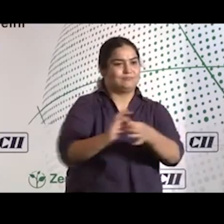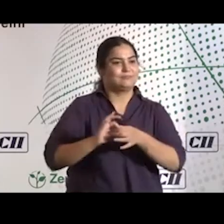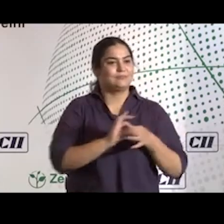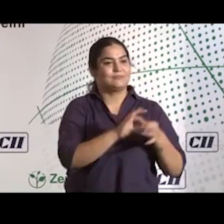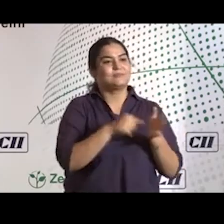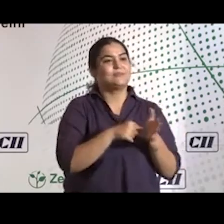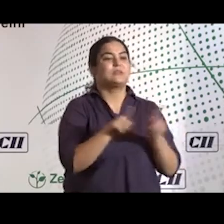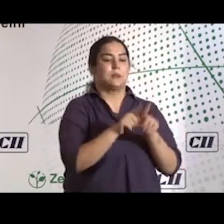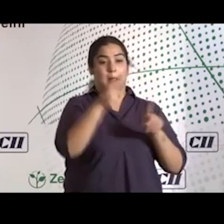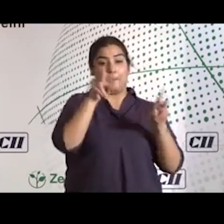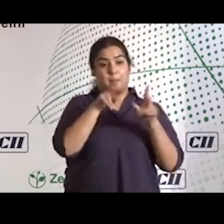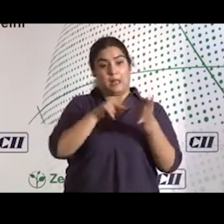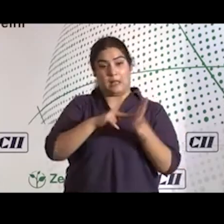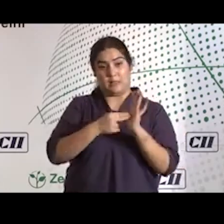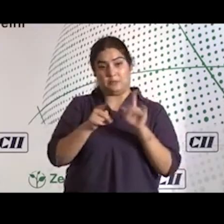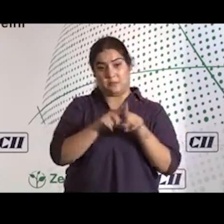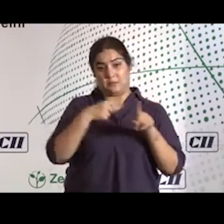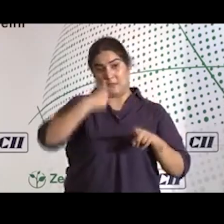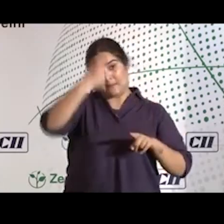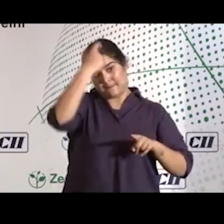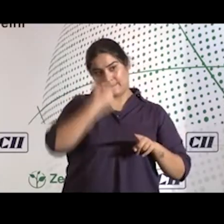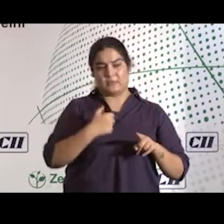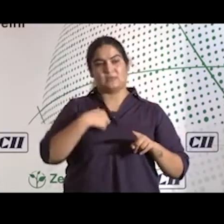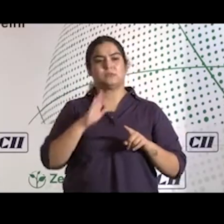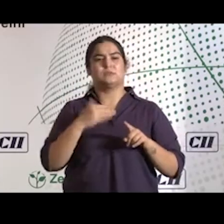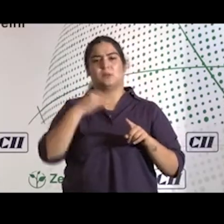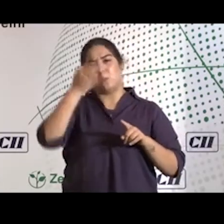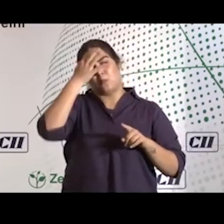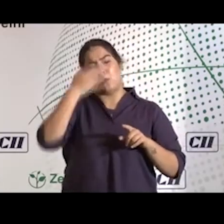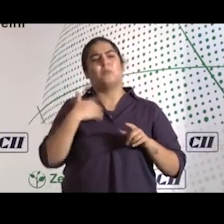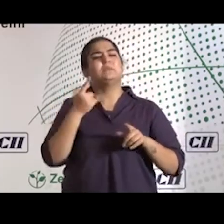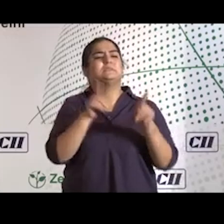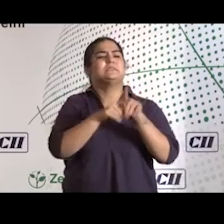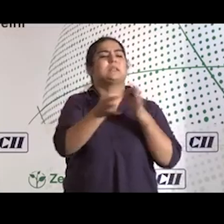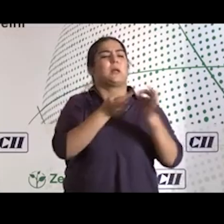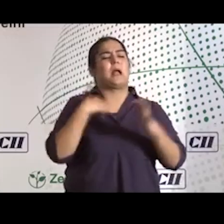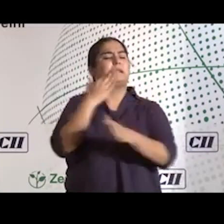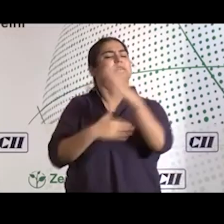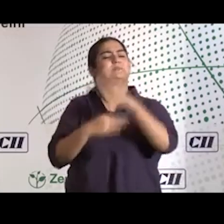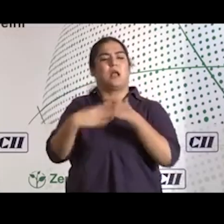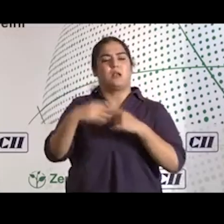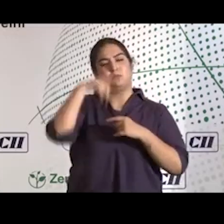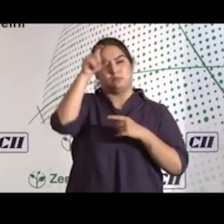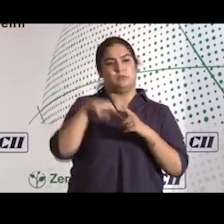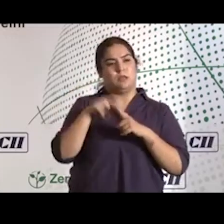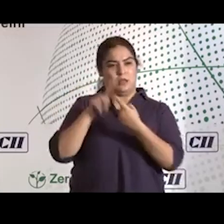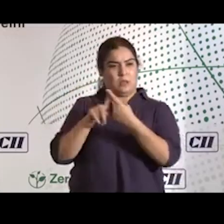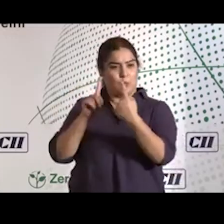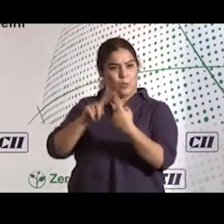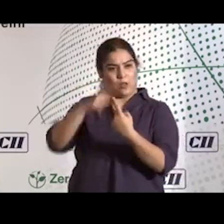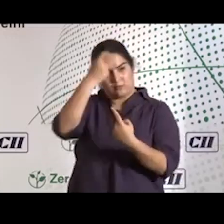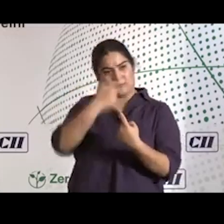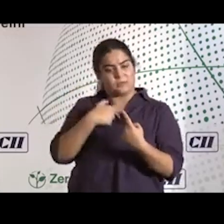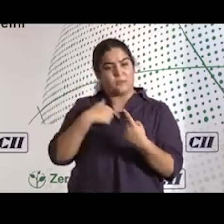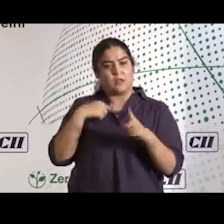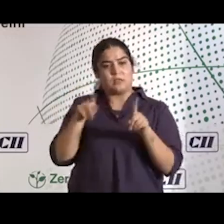individual struggling with X, and if there are thousands of people who are posting the same challenge, we understand it's a problem.